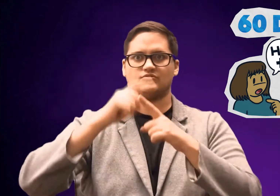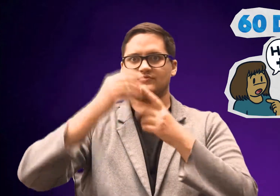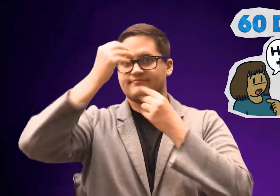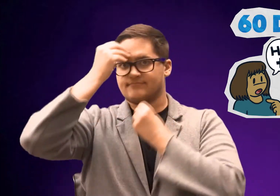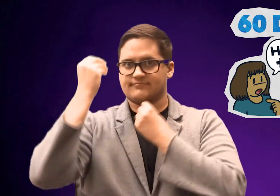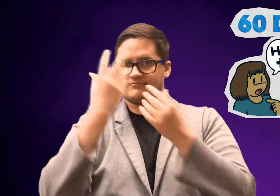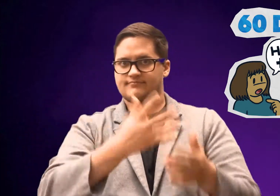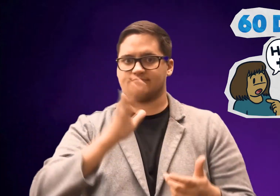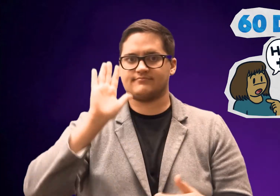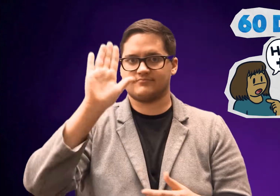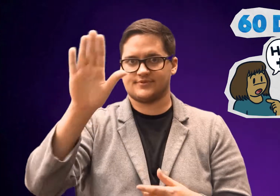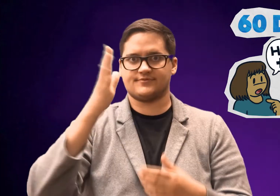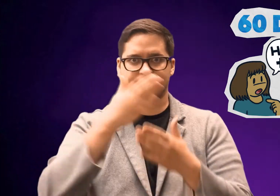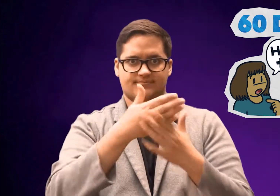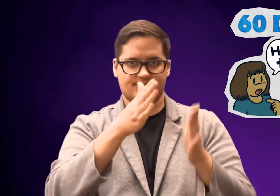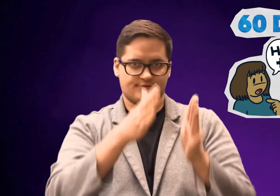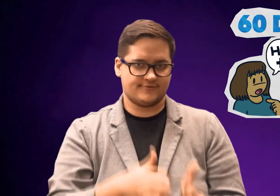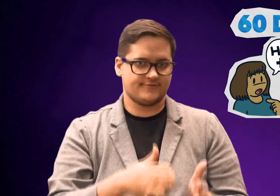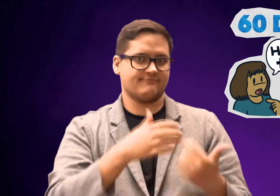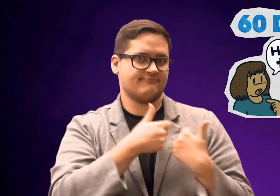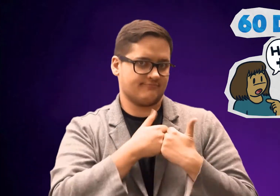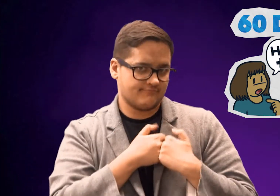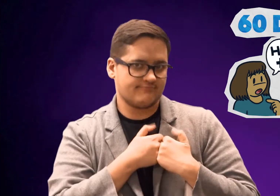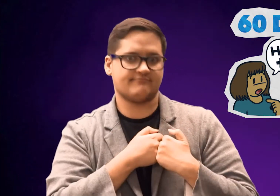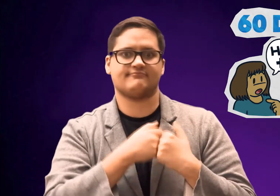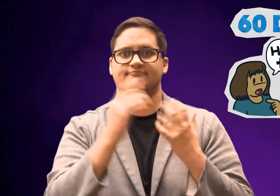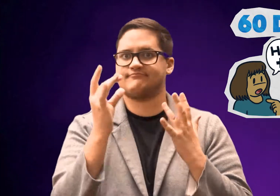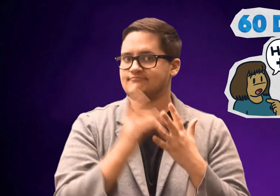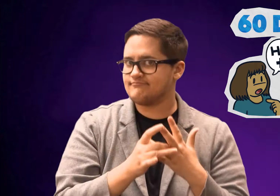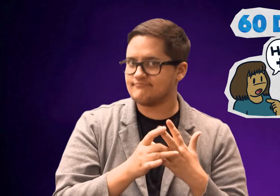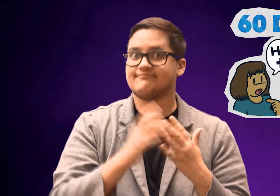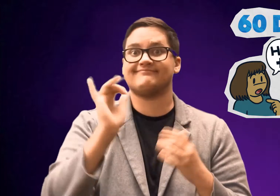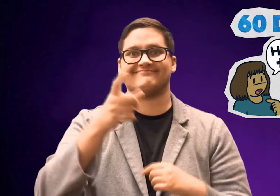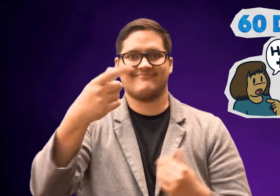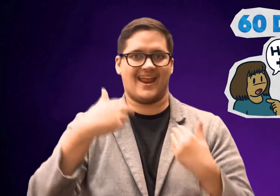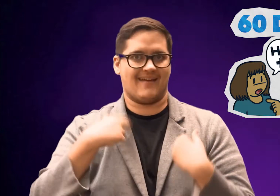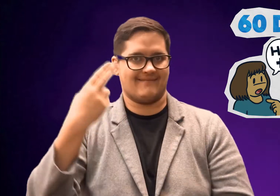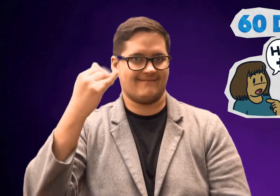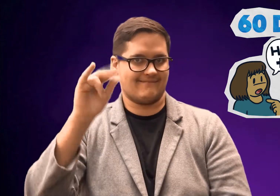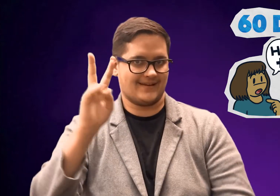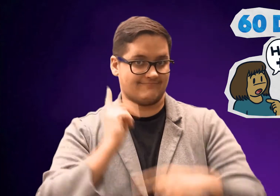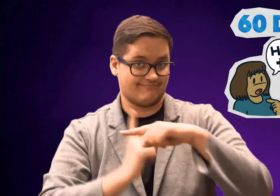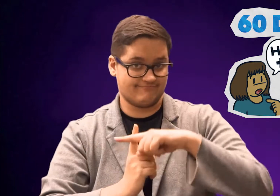to tell your spouse or partner that you are HIV-positive.